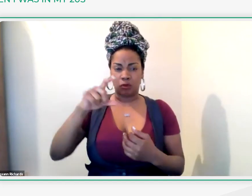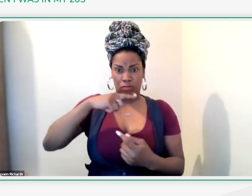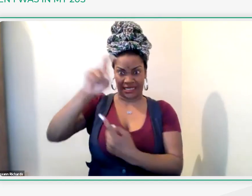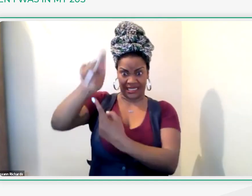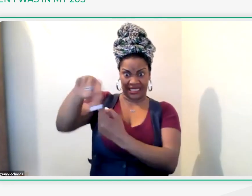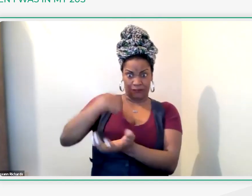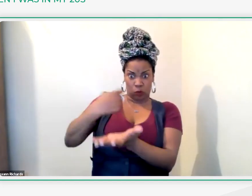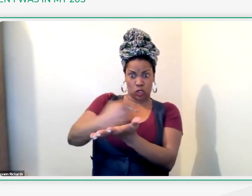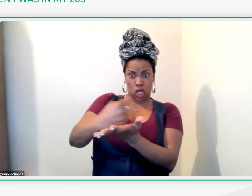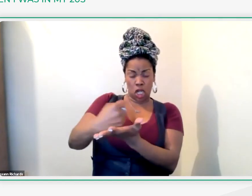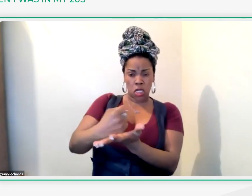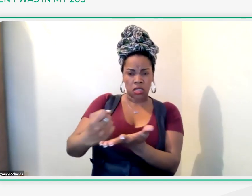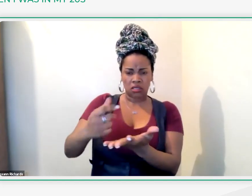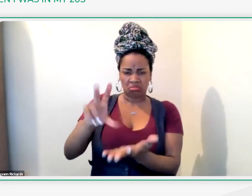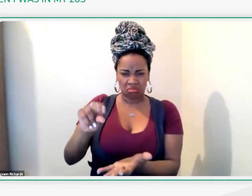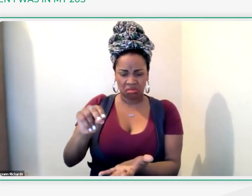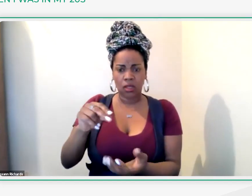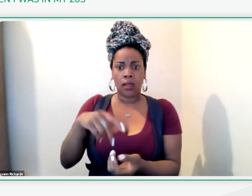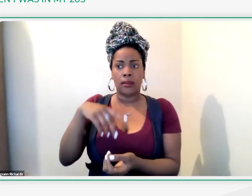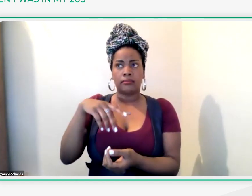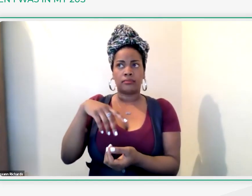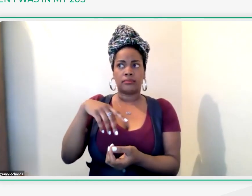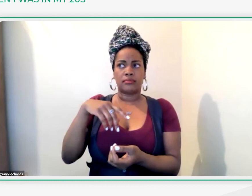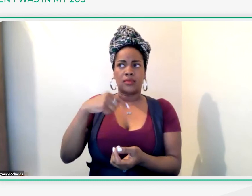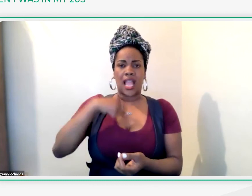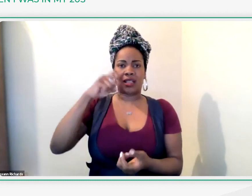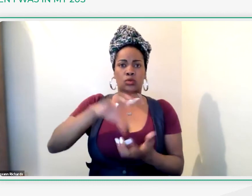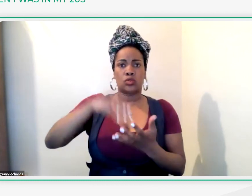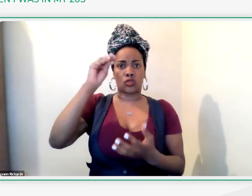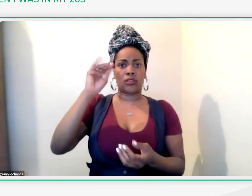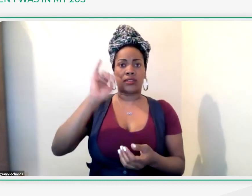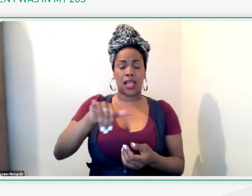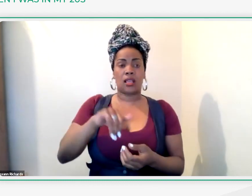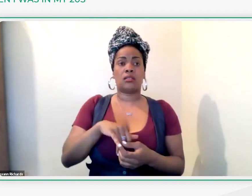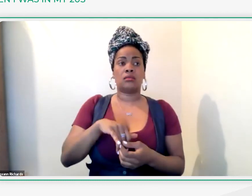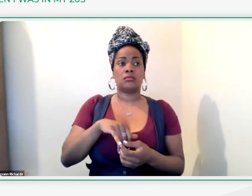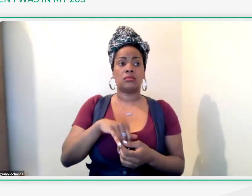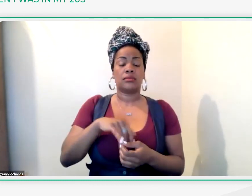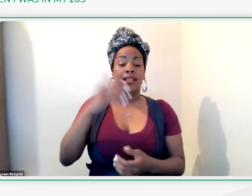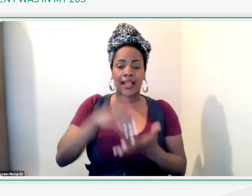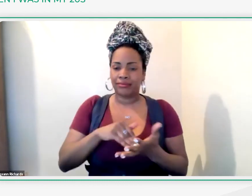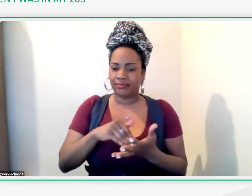My parents never explained it to me that I need okay with credit card, no.